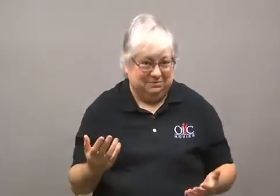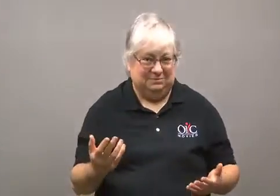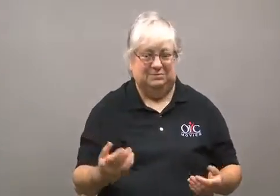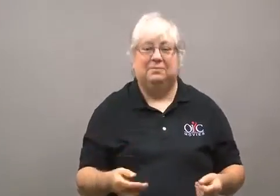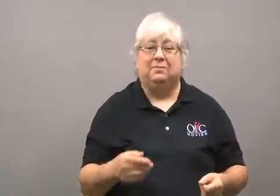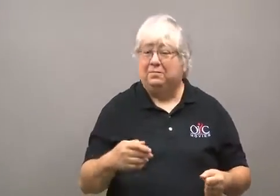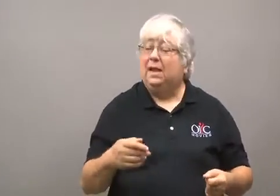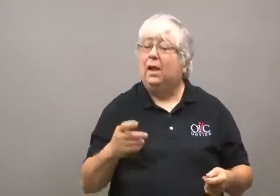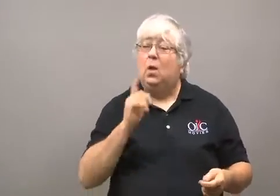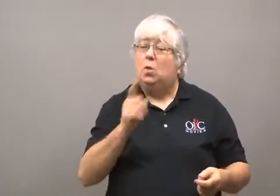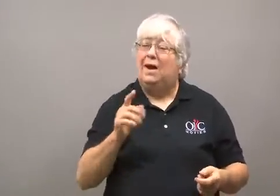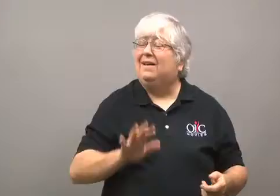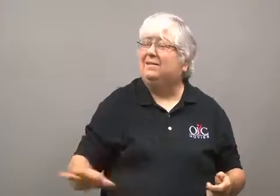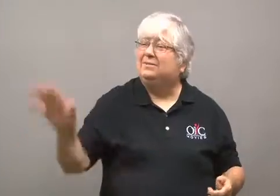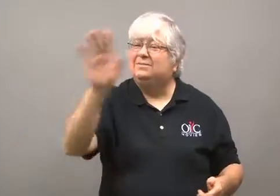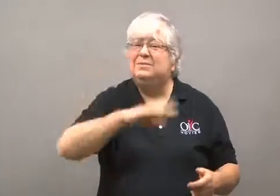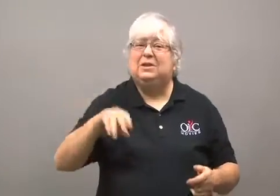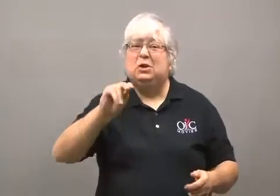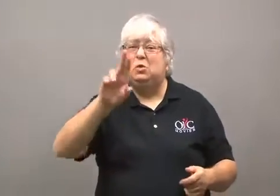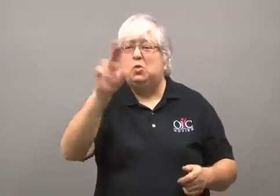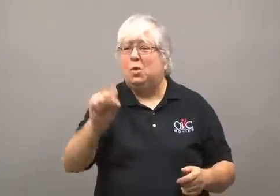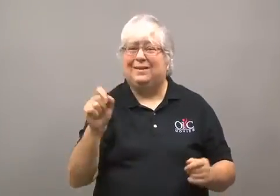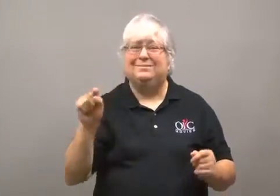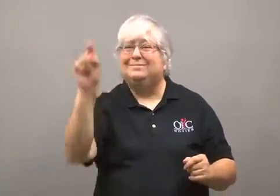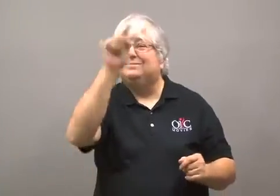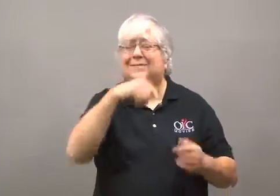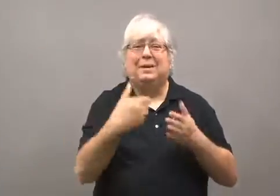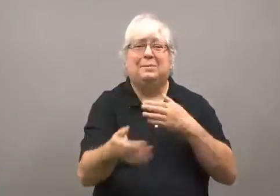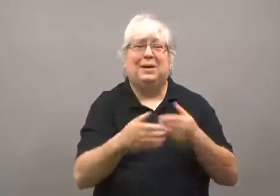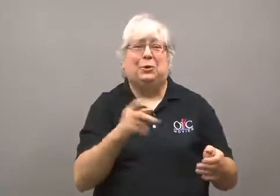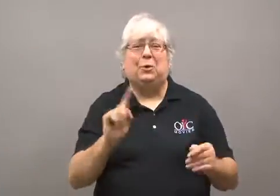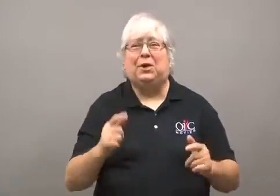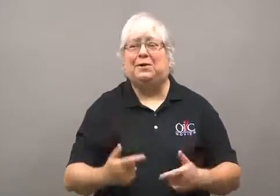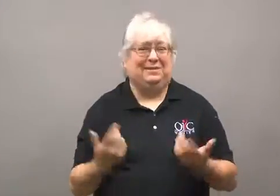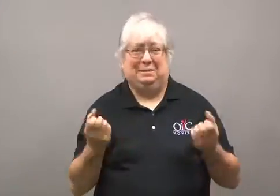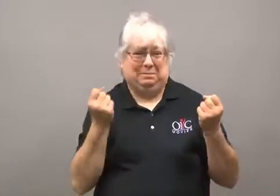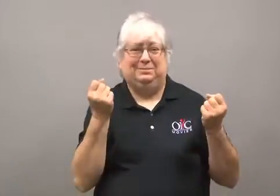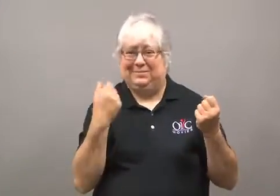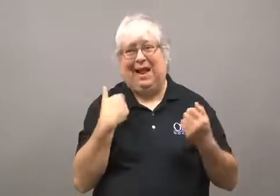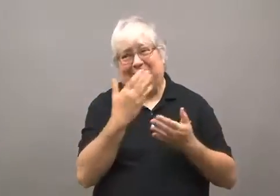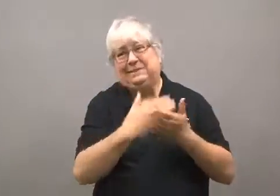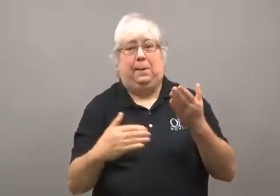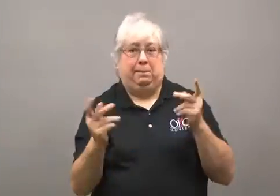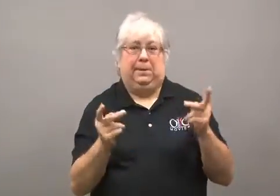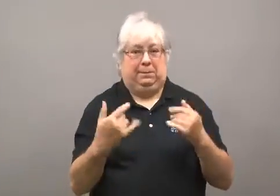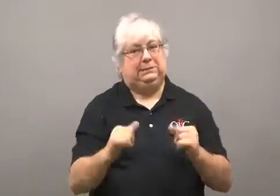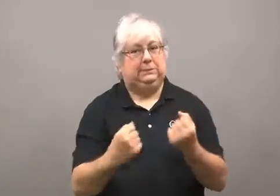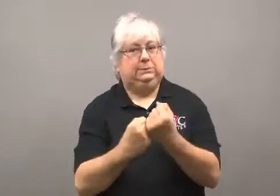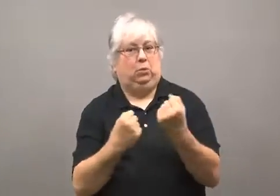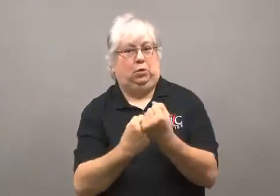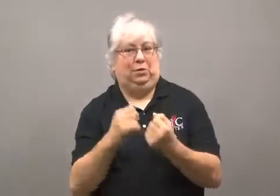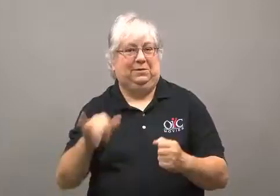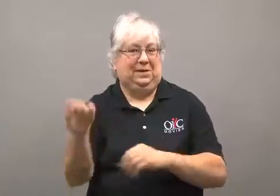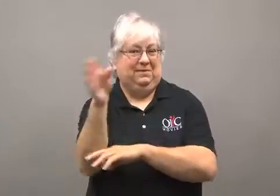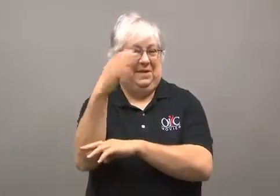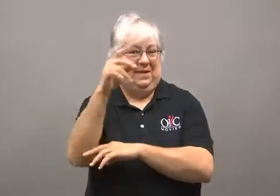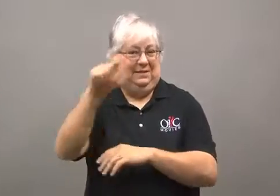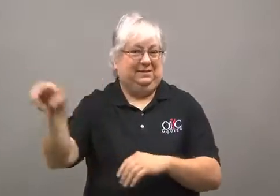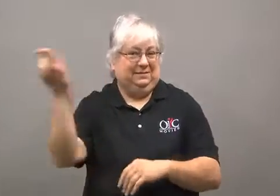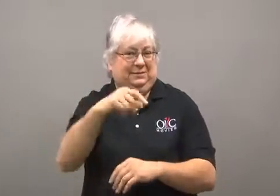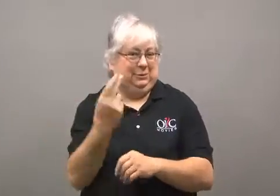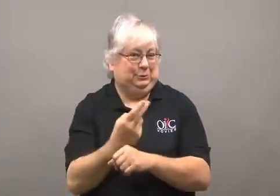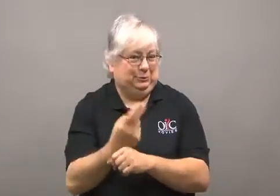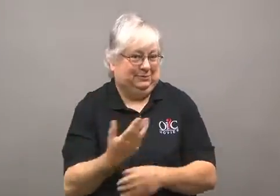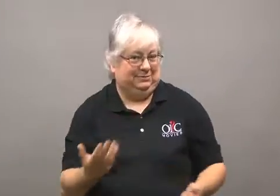No matter where you go in the US, there are some people who display and support that flag.